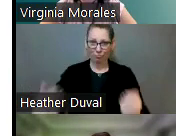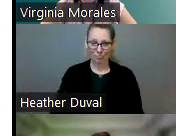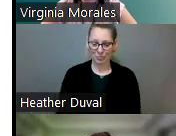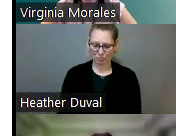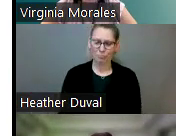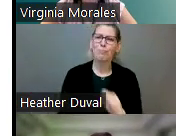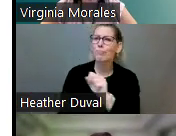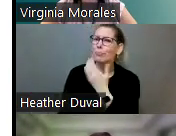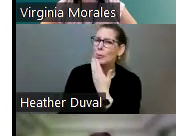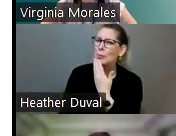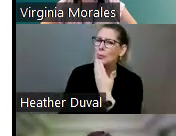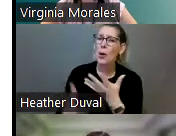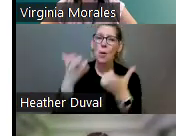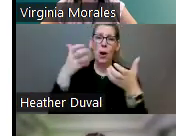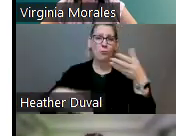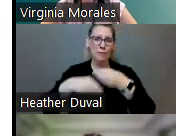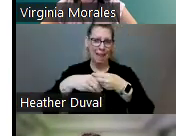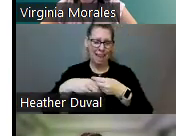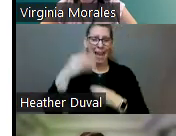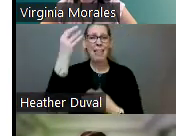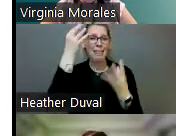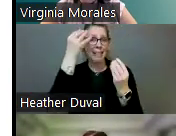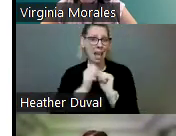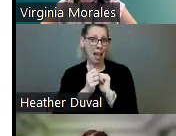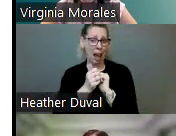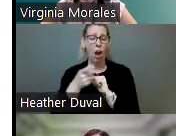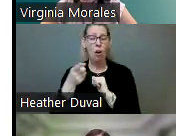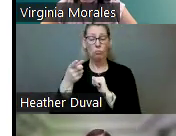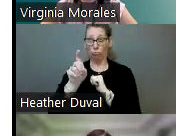If I could also add thinking about have you done some outreach or how are some